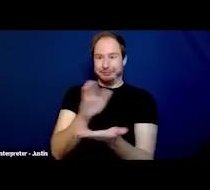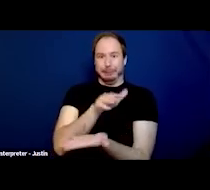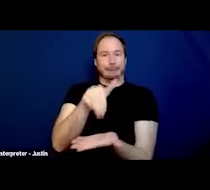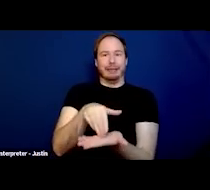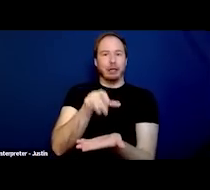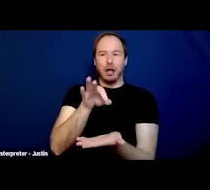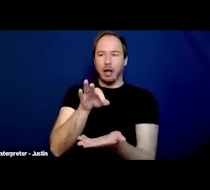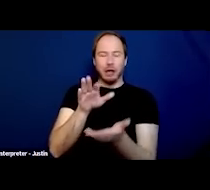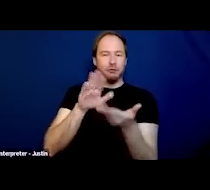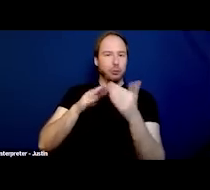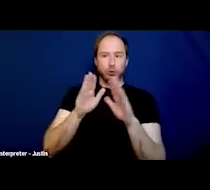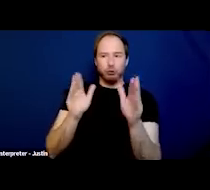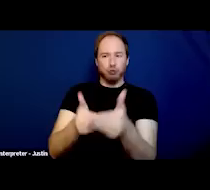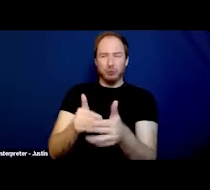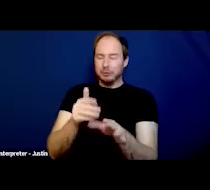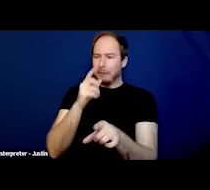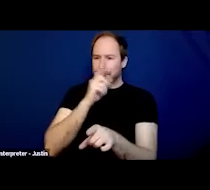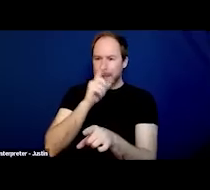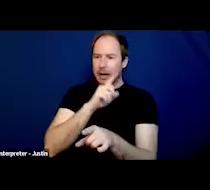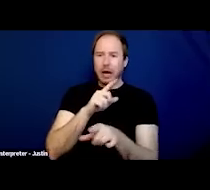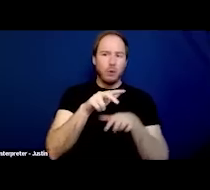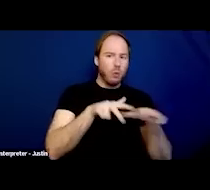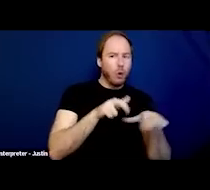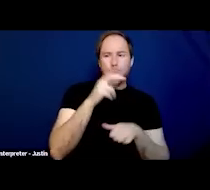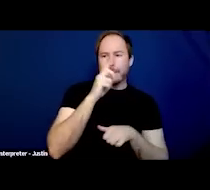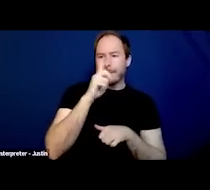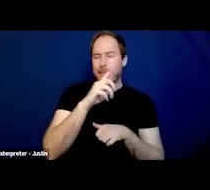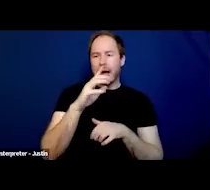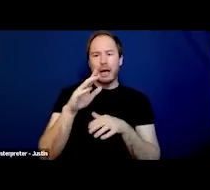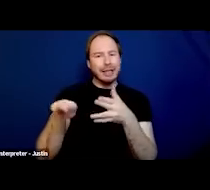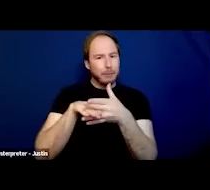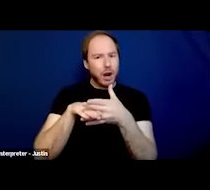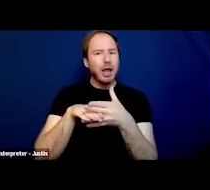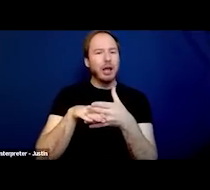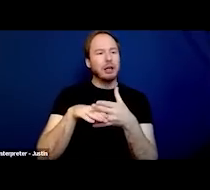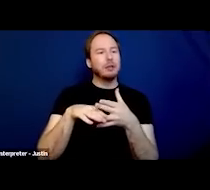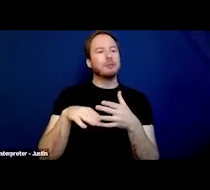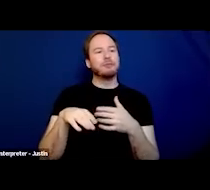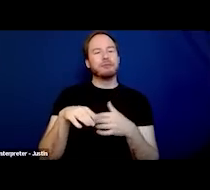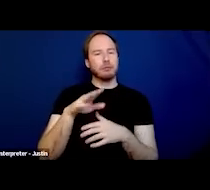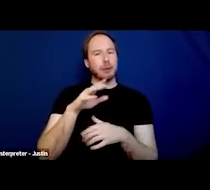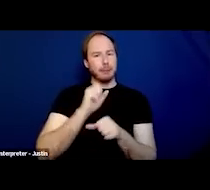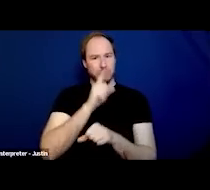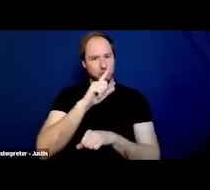but we can talk about it later on. And along those lines, set clear limits and respectful ways.